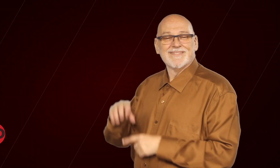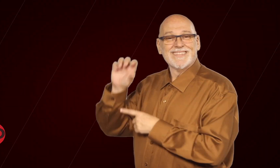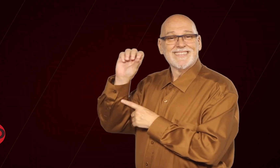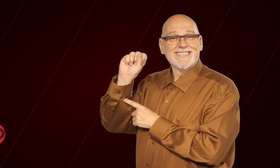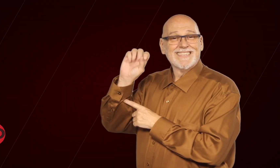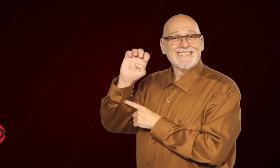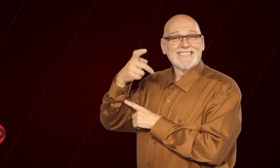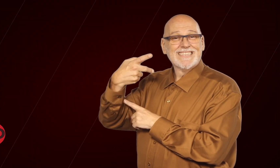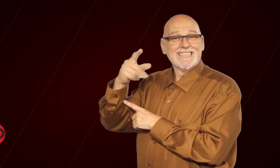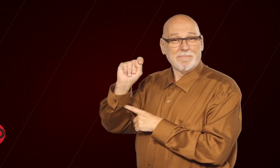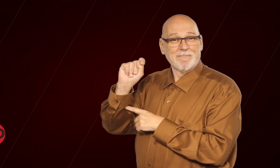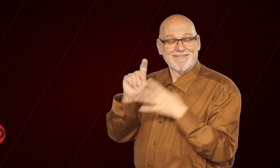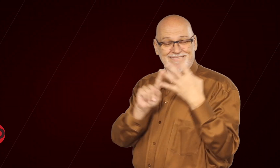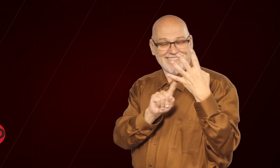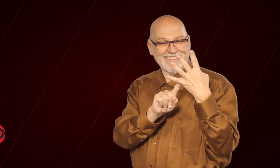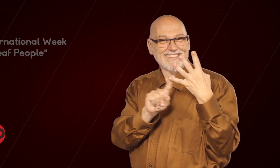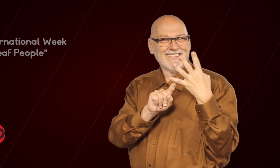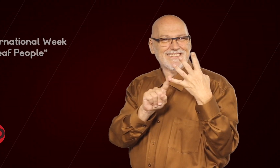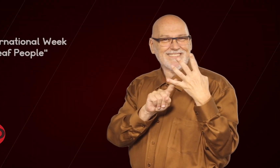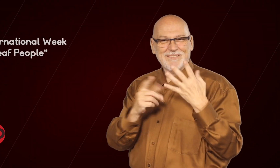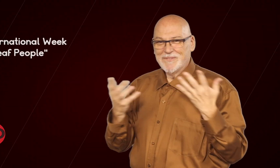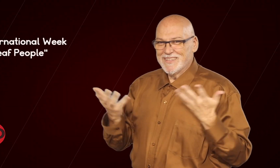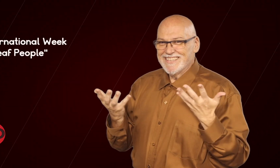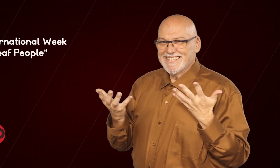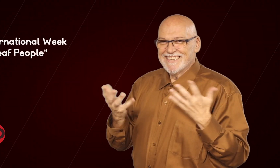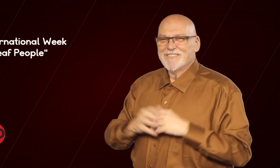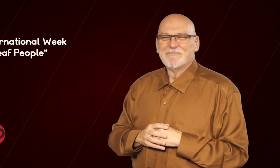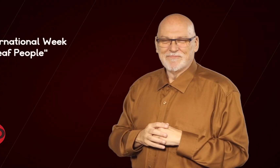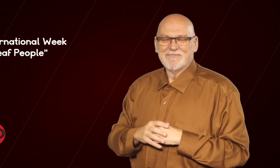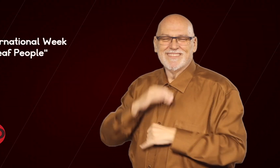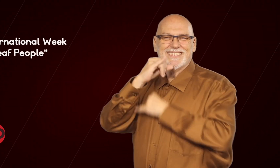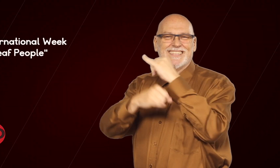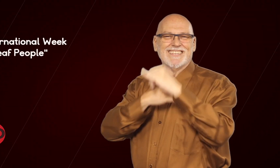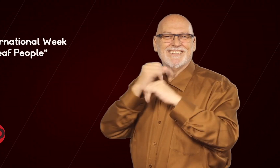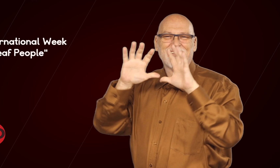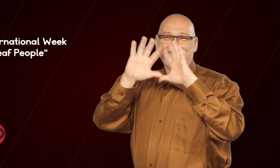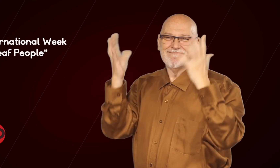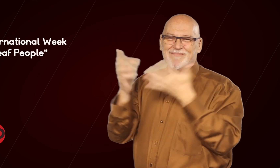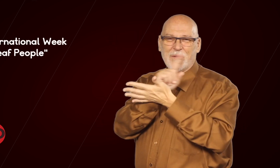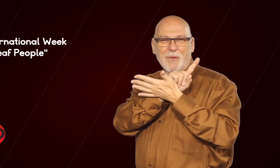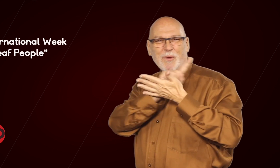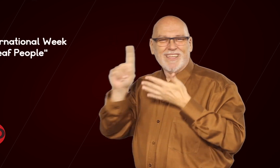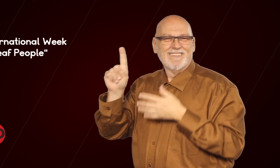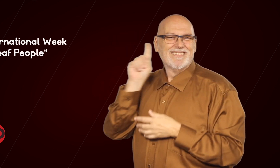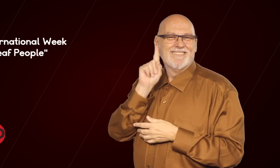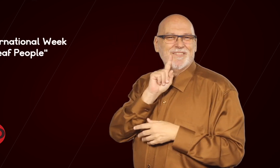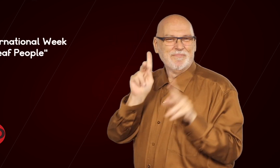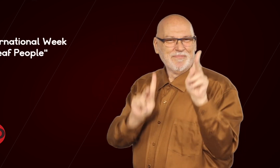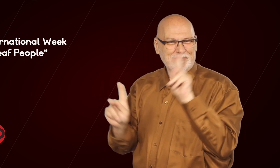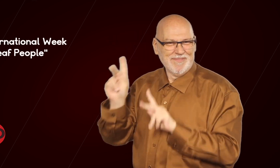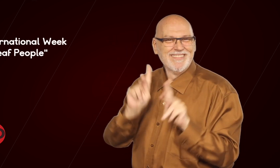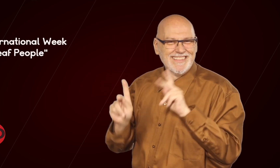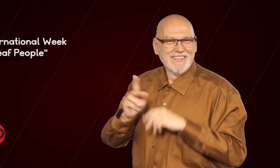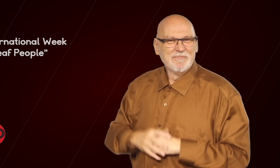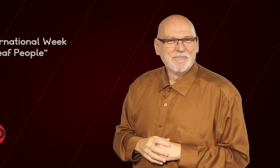[ANCHOR]: The last week of September is “International Week of Deaf People.”